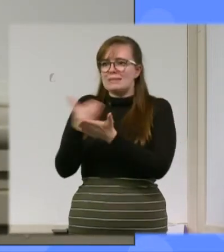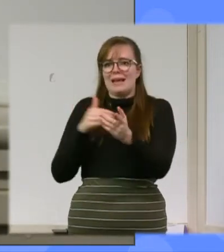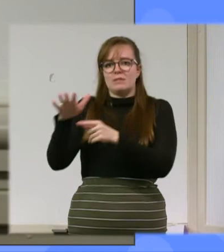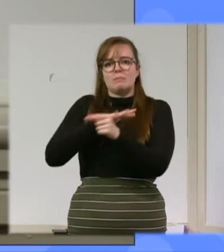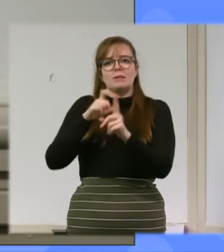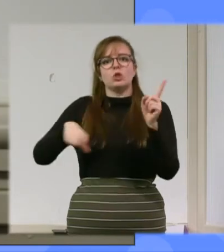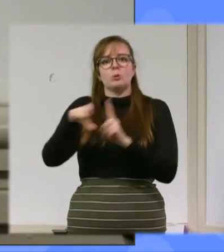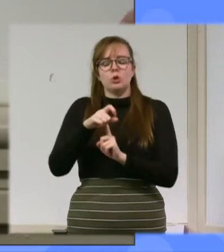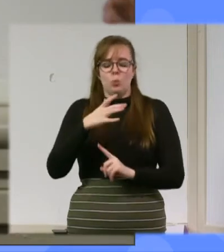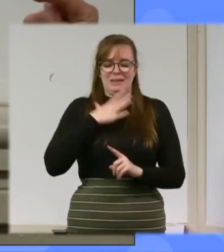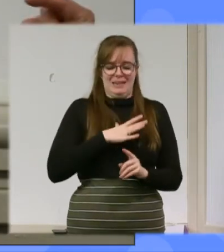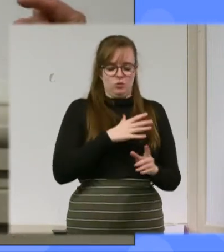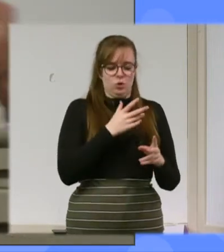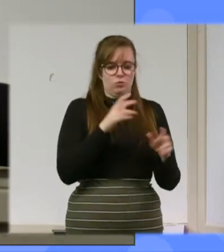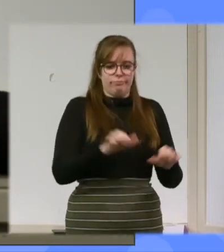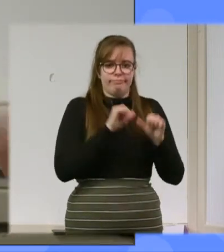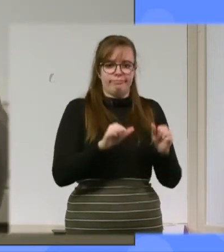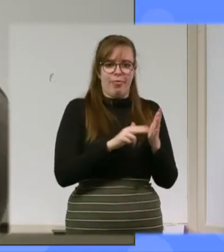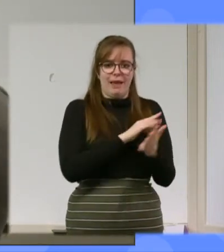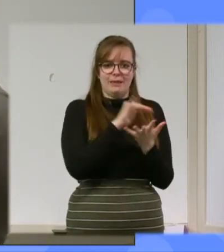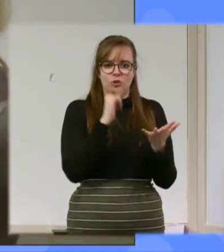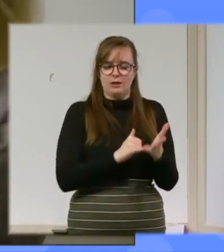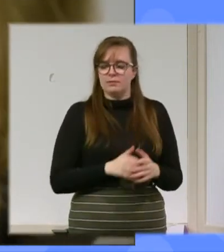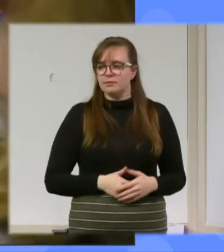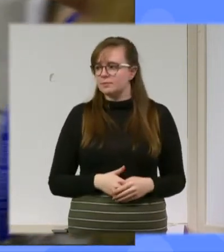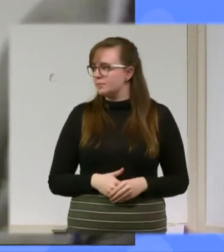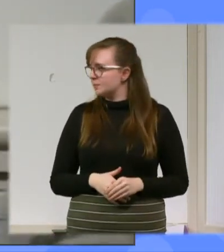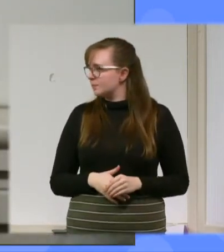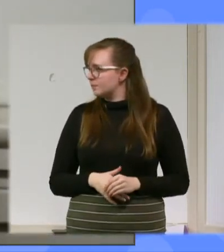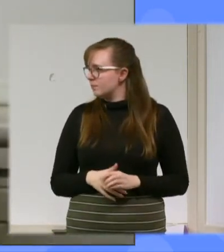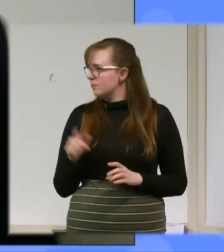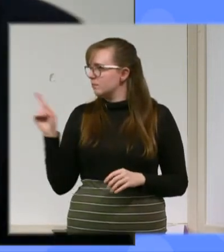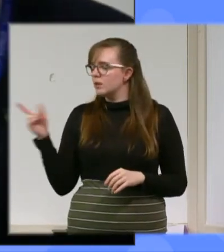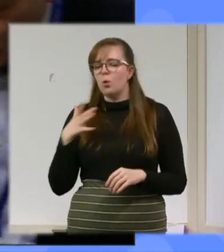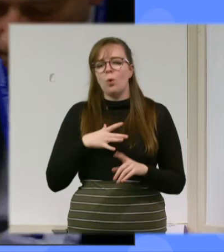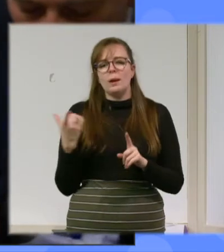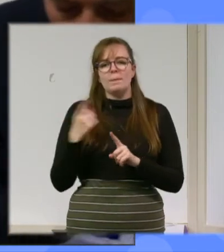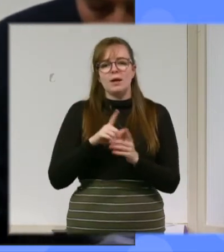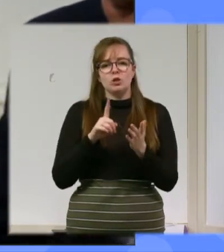social care sorted the NHS will continue to suffer Jimmy can I focus only on the NH something that personally I've had